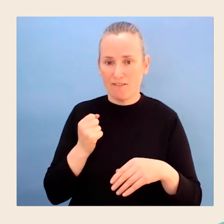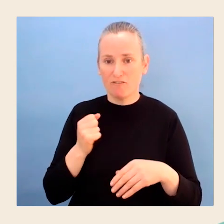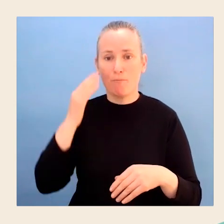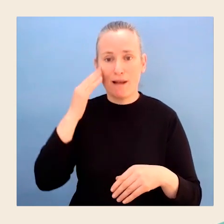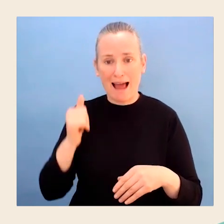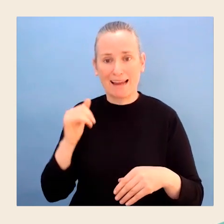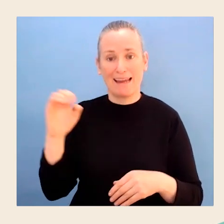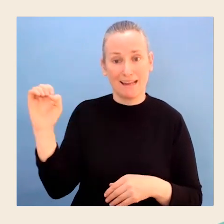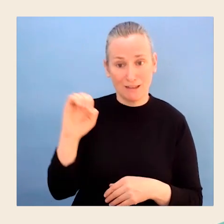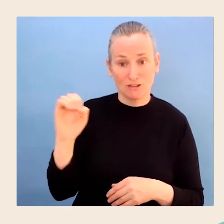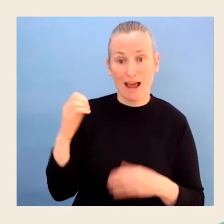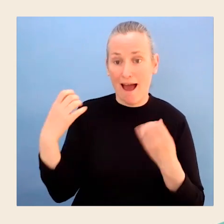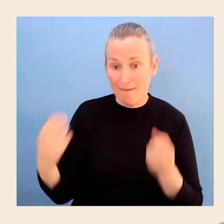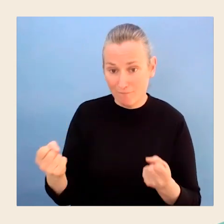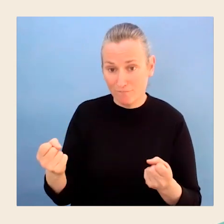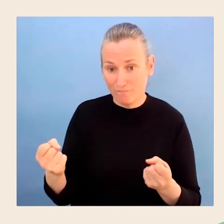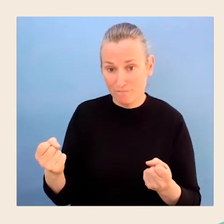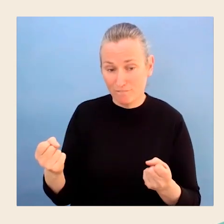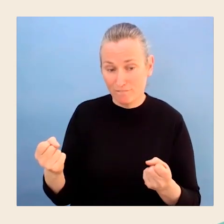And the whiteness of grammar